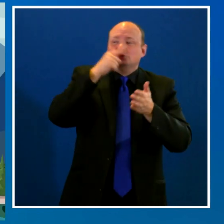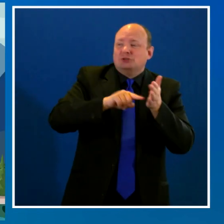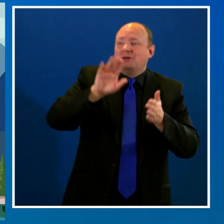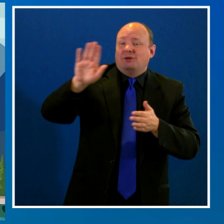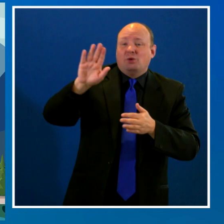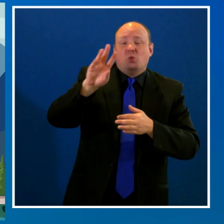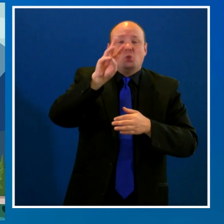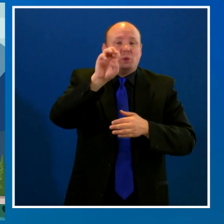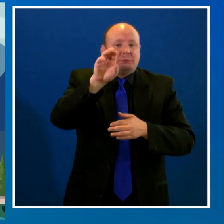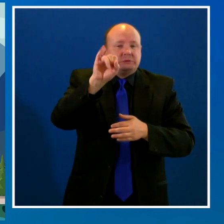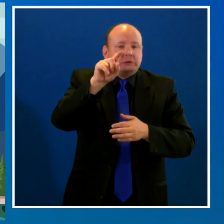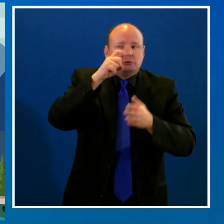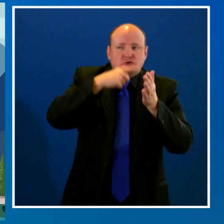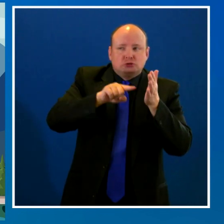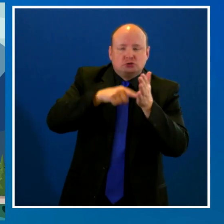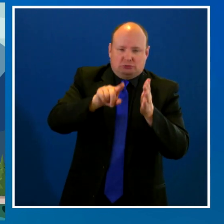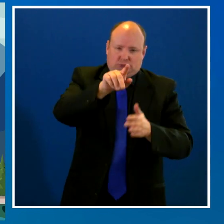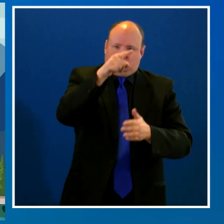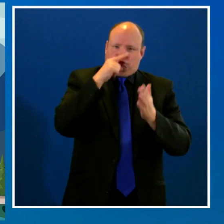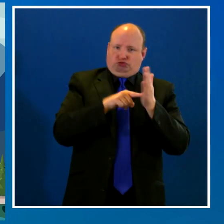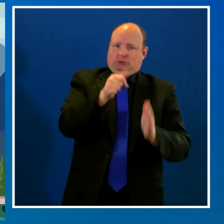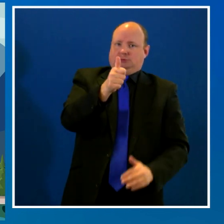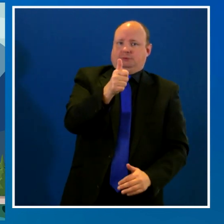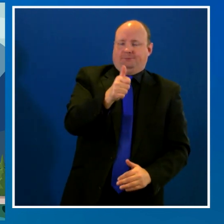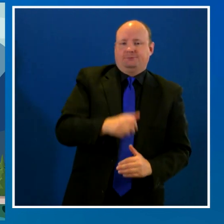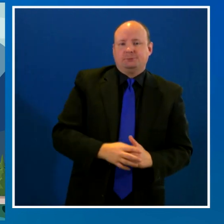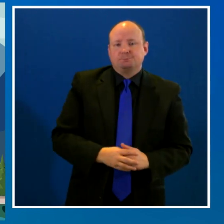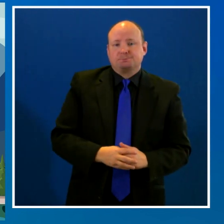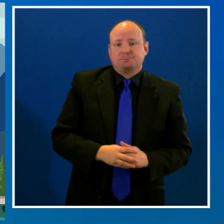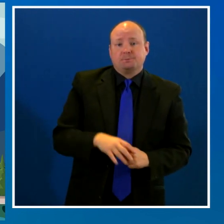The fact that Omicron is also more transmissible than previous